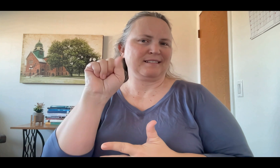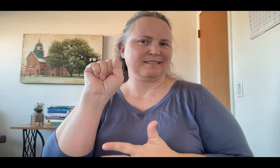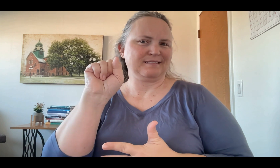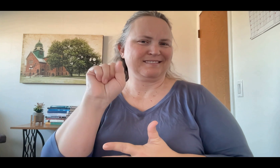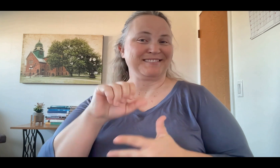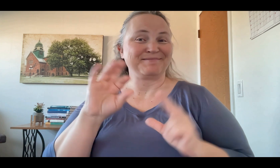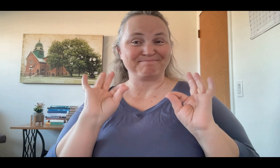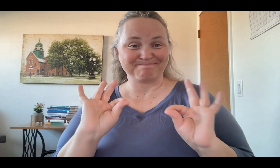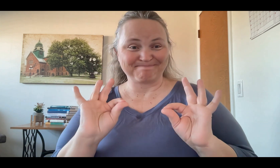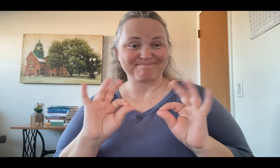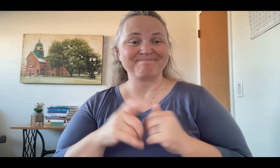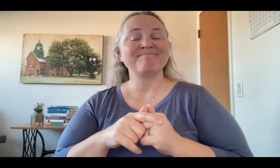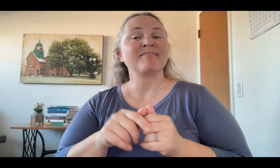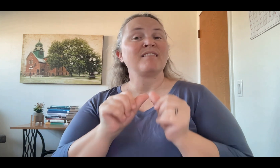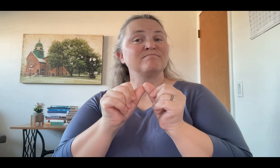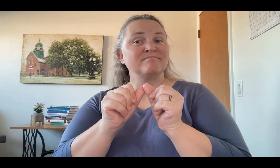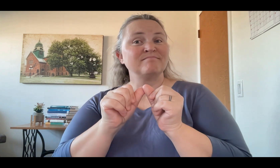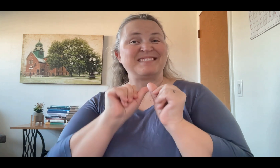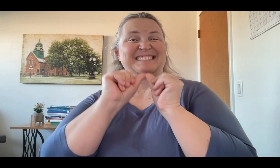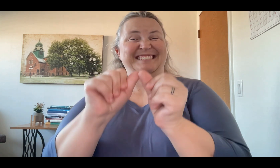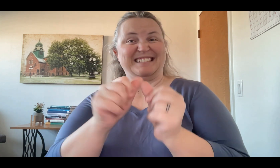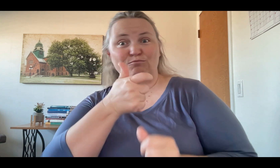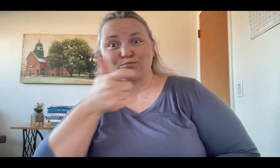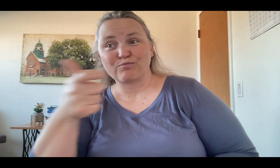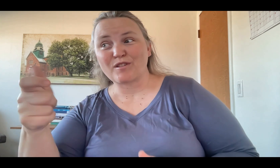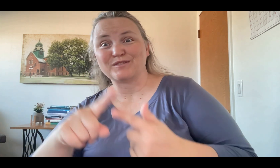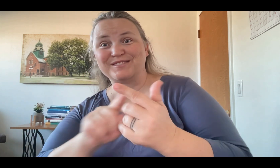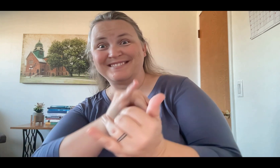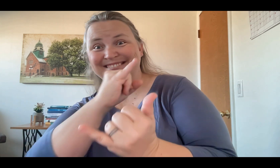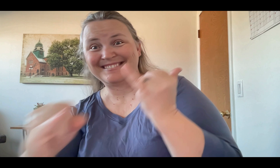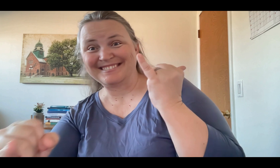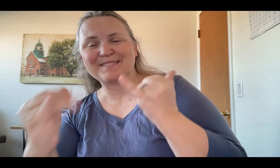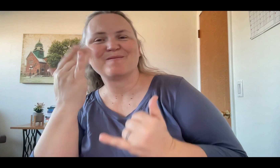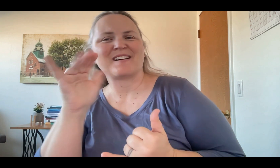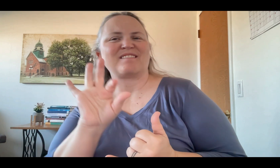Alright, be sure and watch until the end of the video because I will be